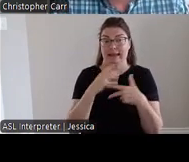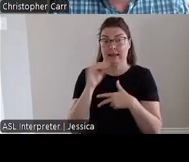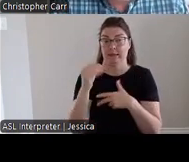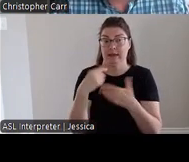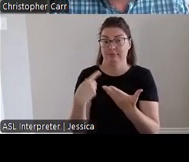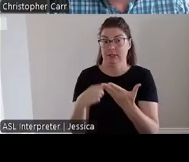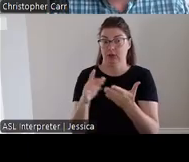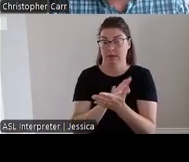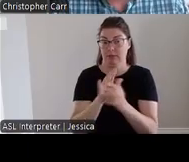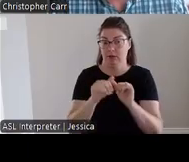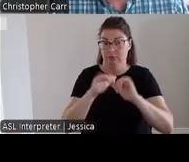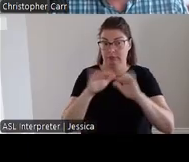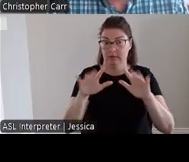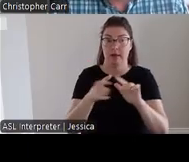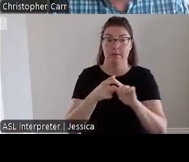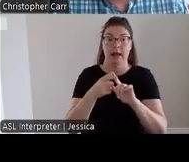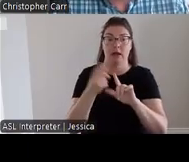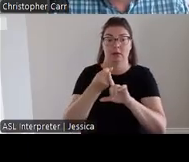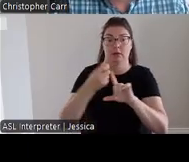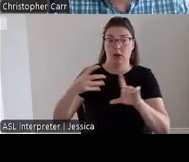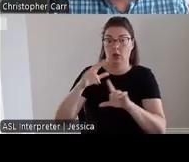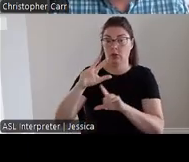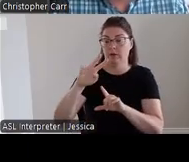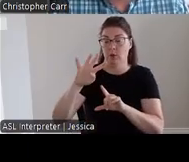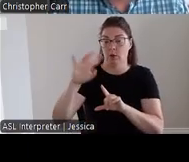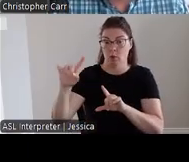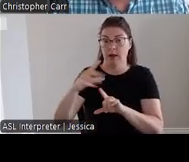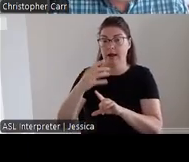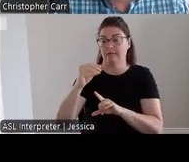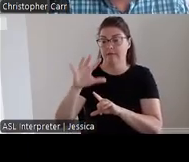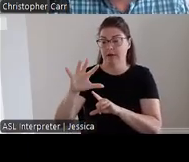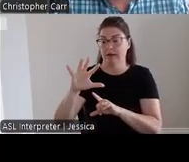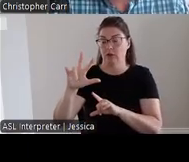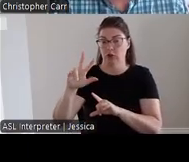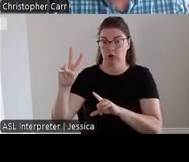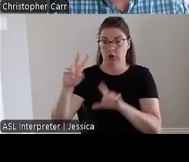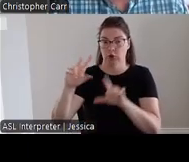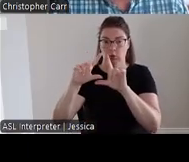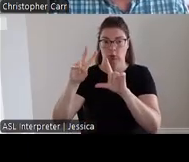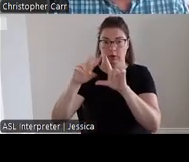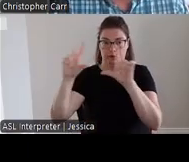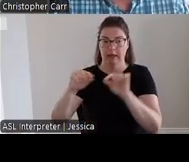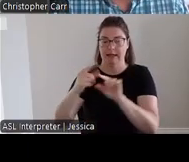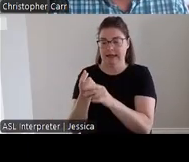Fields 341 and 532 that will be reviewed next week by the MARC Advisory Committee.